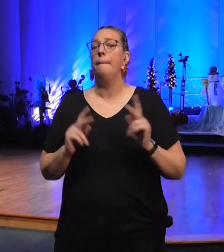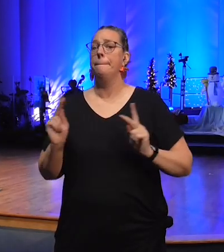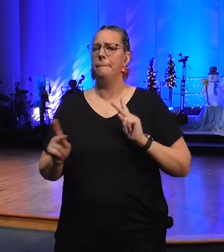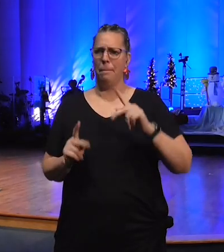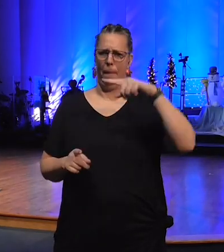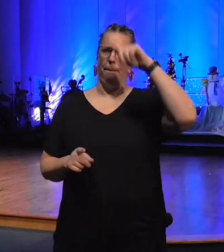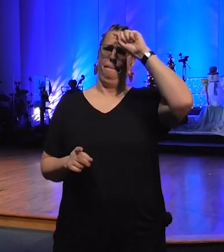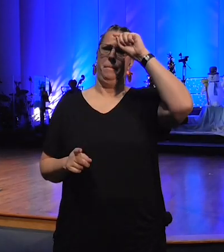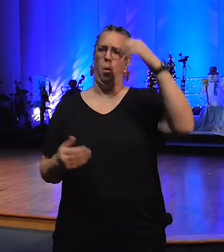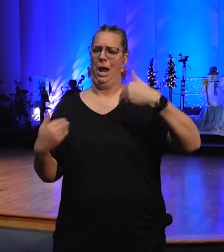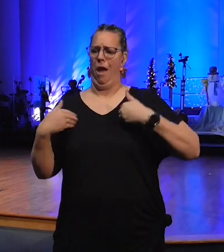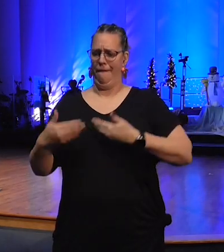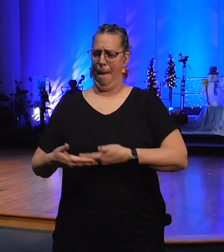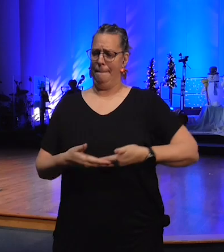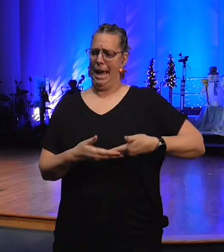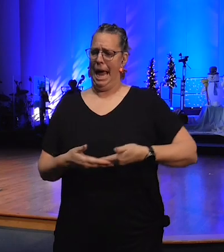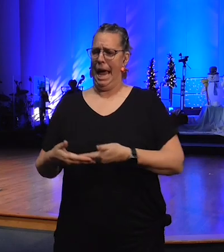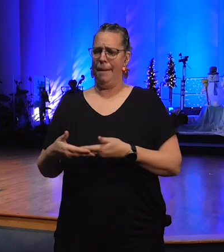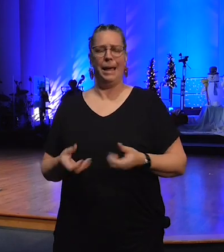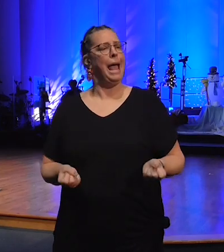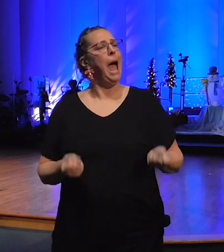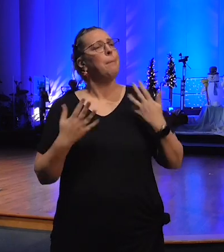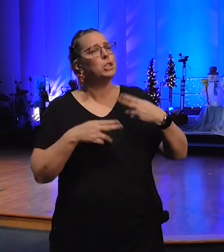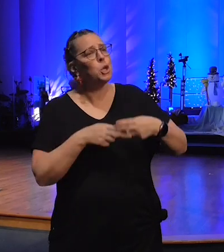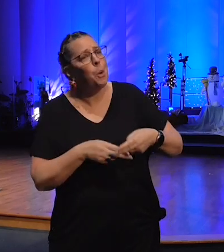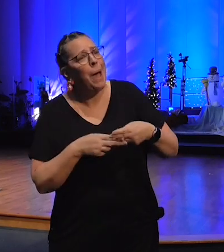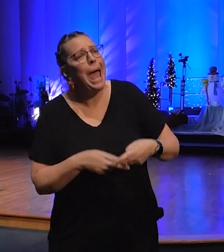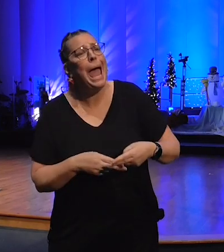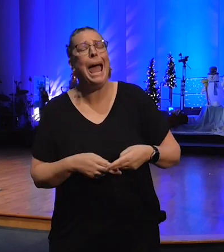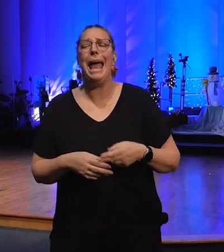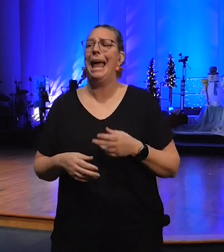and so I wanted to answer some of those questions tonight A lot of people wonder you know when you